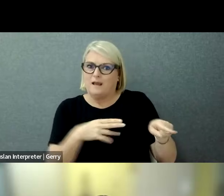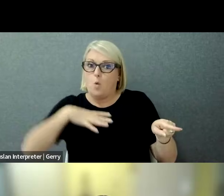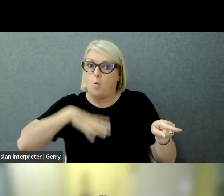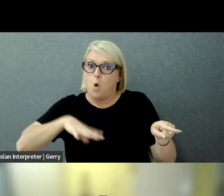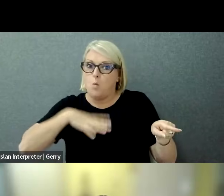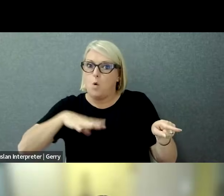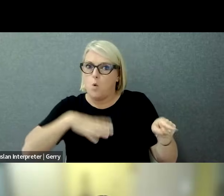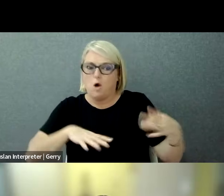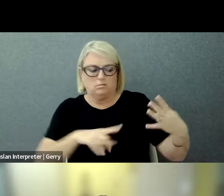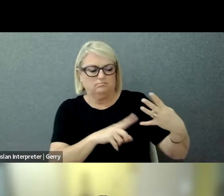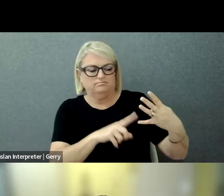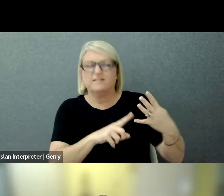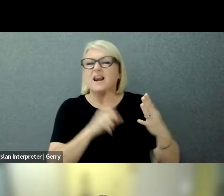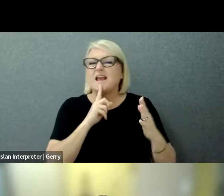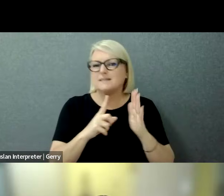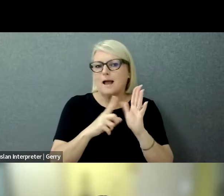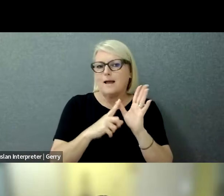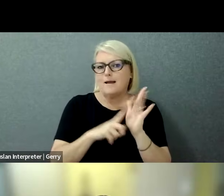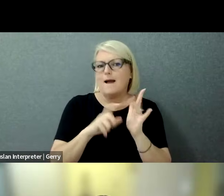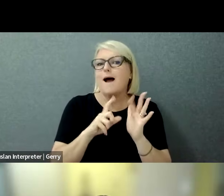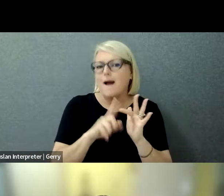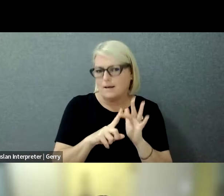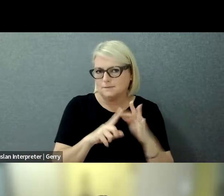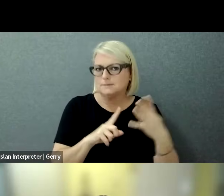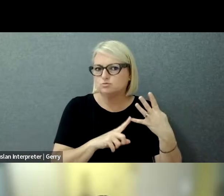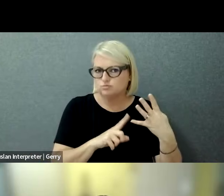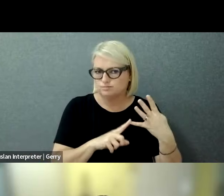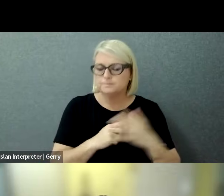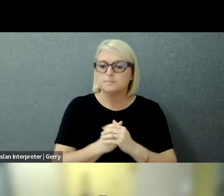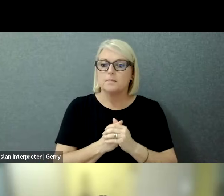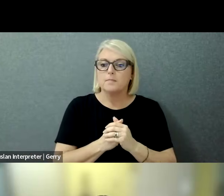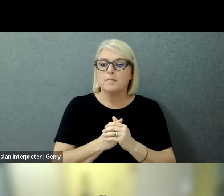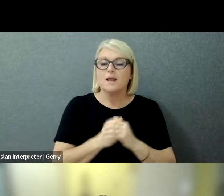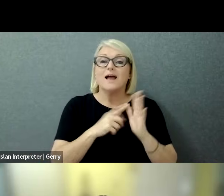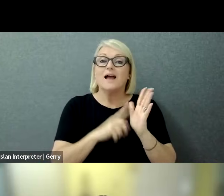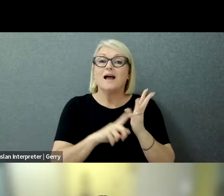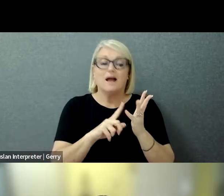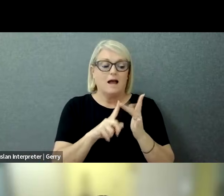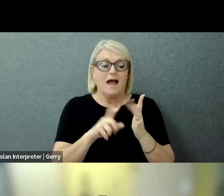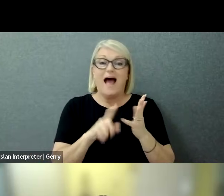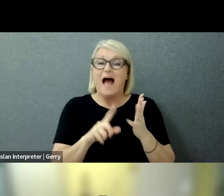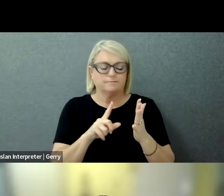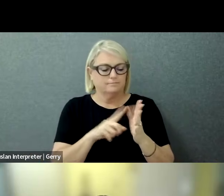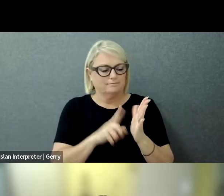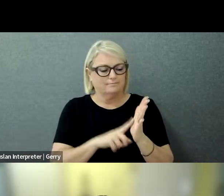who we'll call Alice. One of the things that we found was that Alice was really used to being able